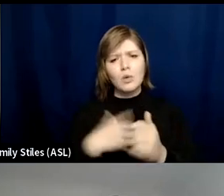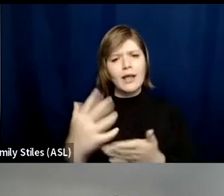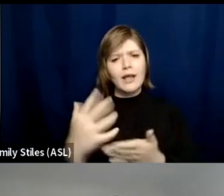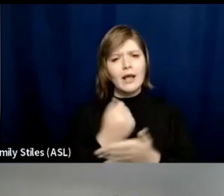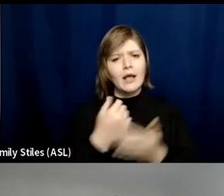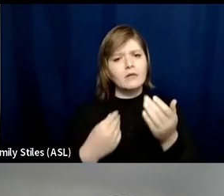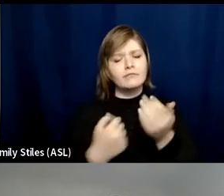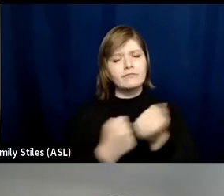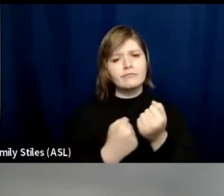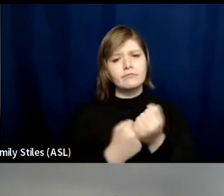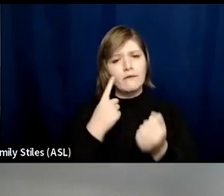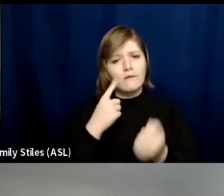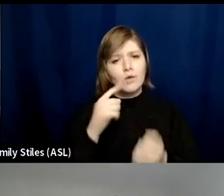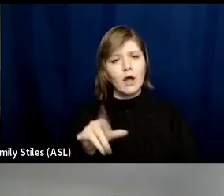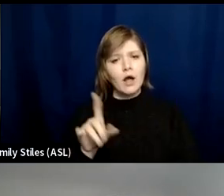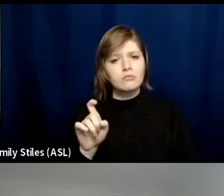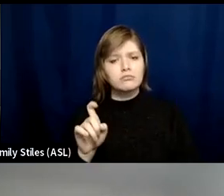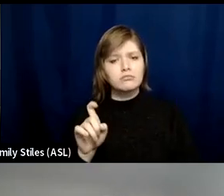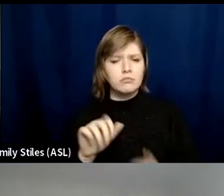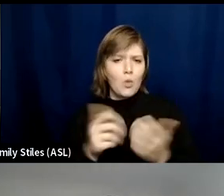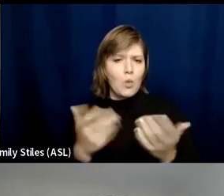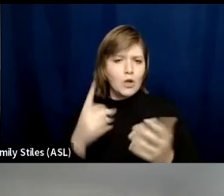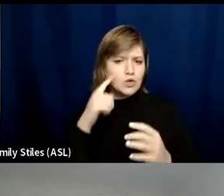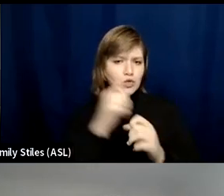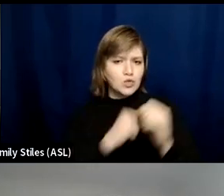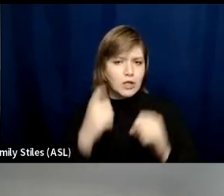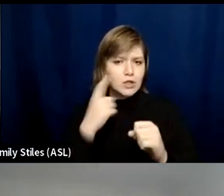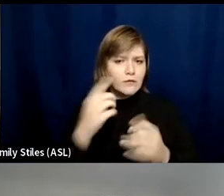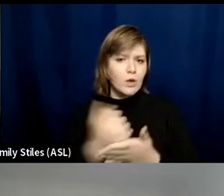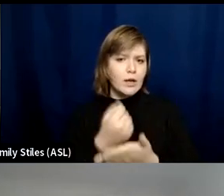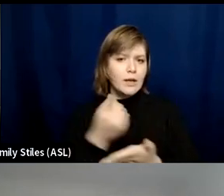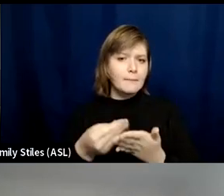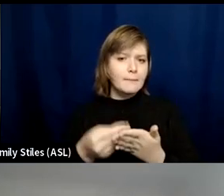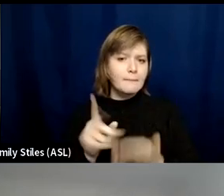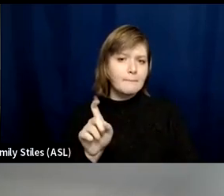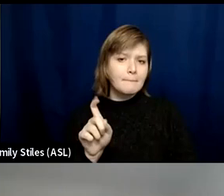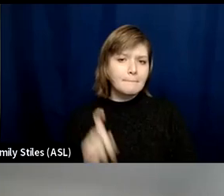I don't know if there's anything more to add, but what kind of